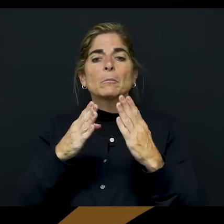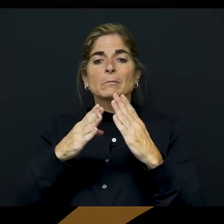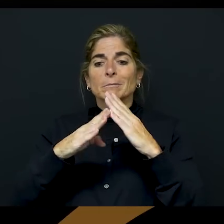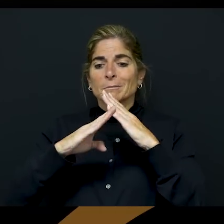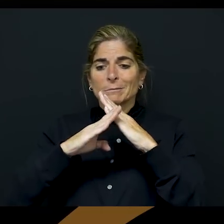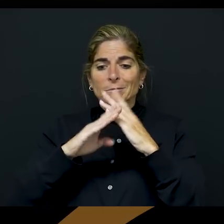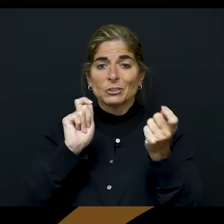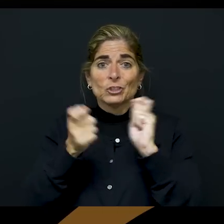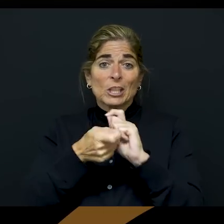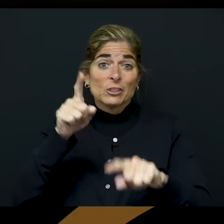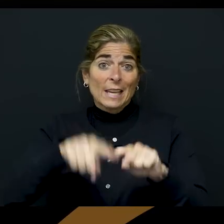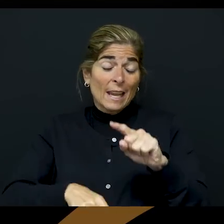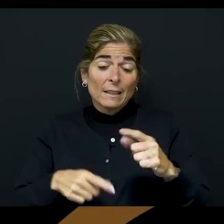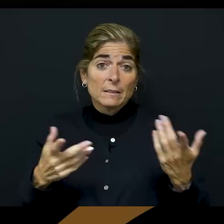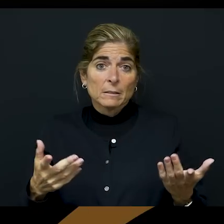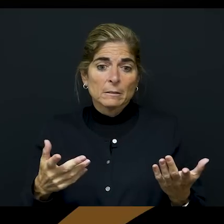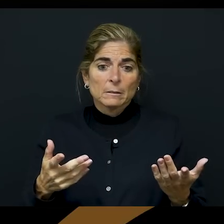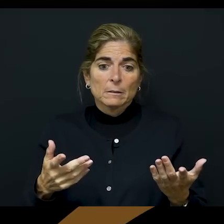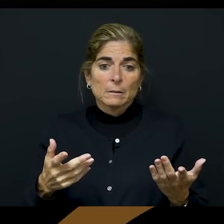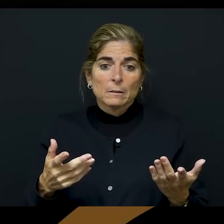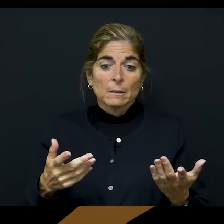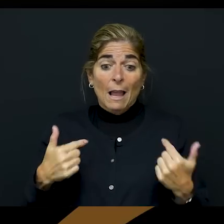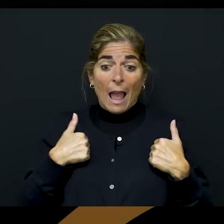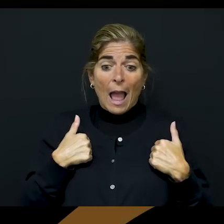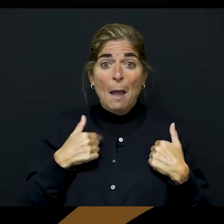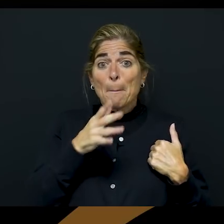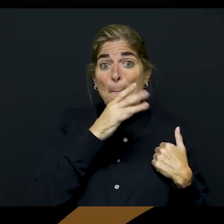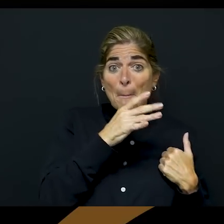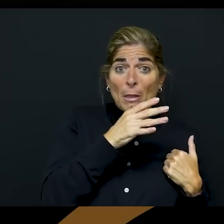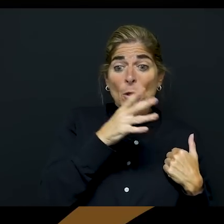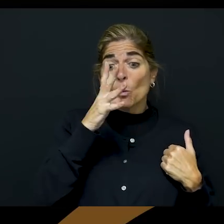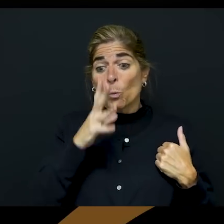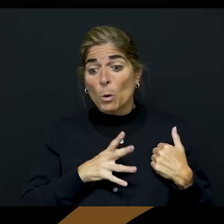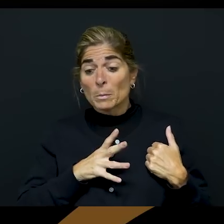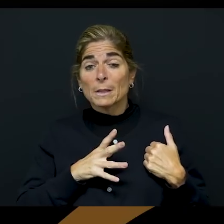and some will be things that you simply cannot change. I can't change the fact that I'm a mother,